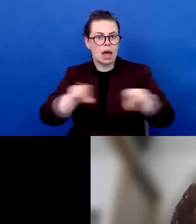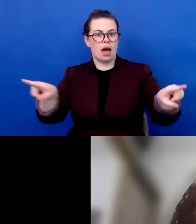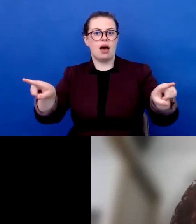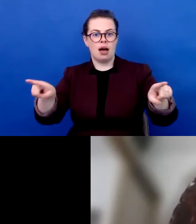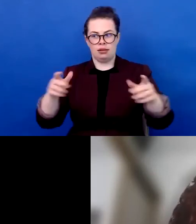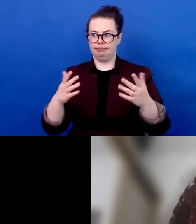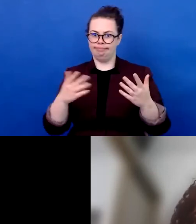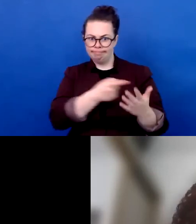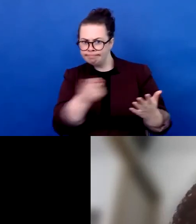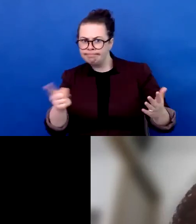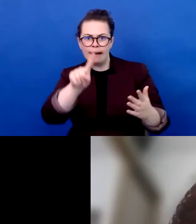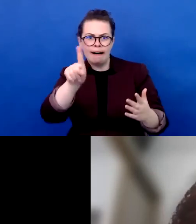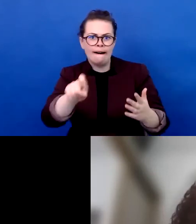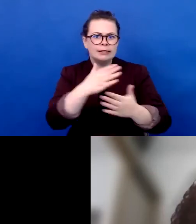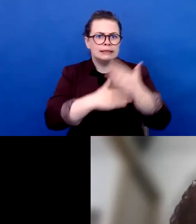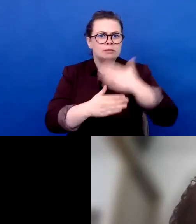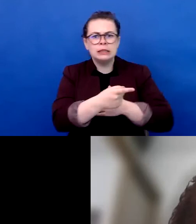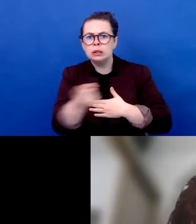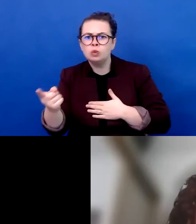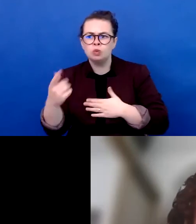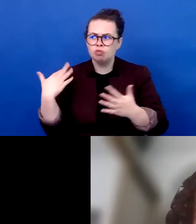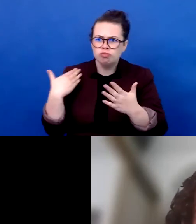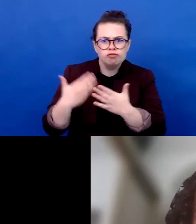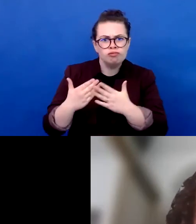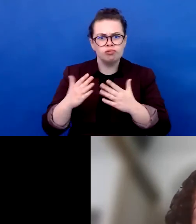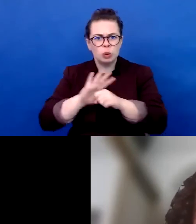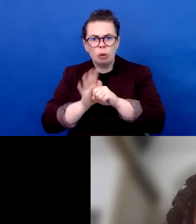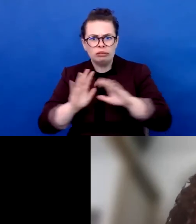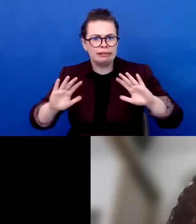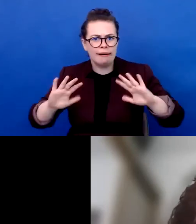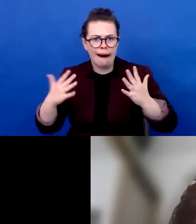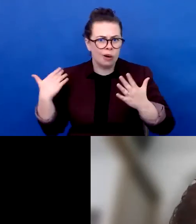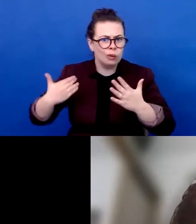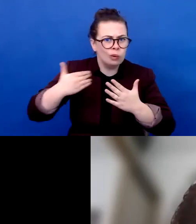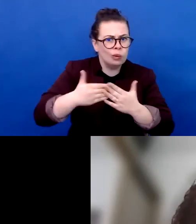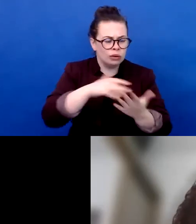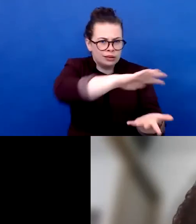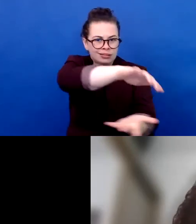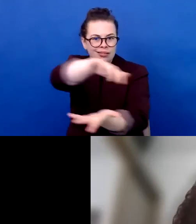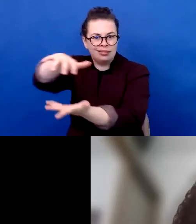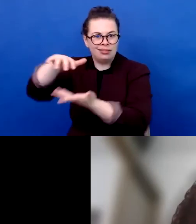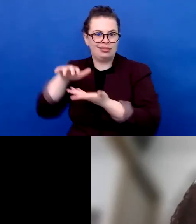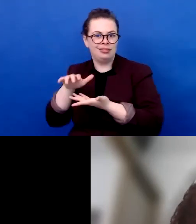the barriers that they faced uh their uh yeah the challenges that they faced um ourselves